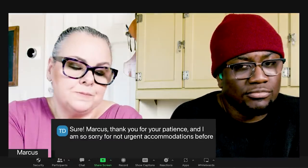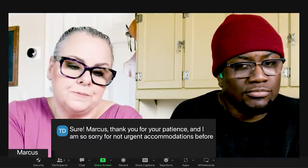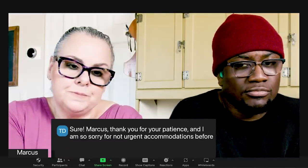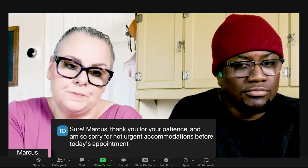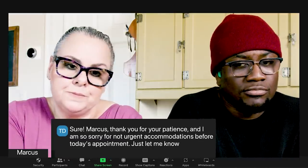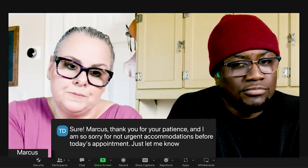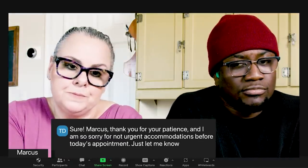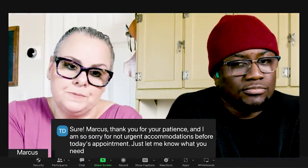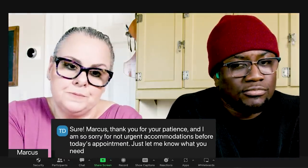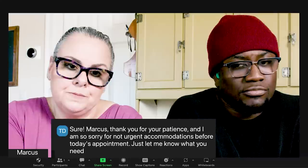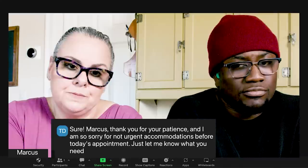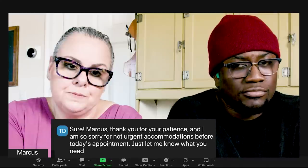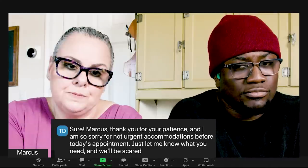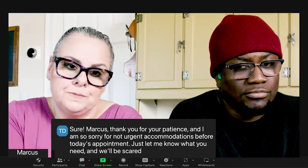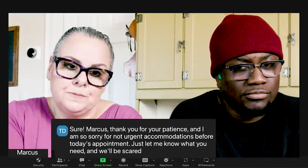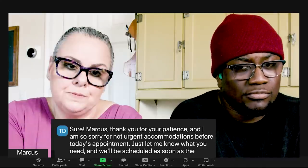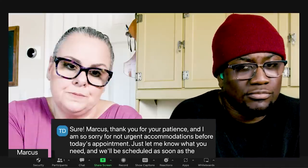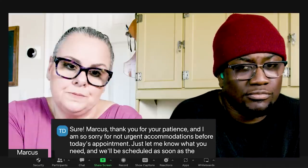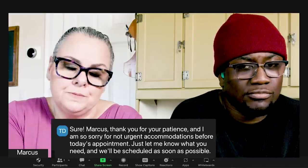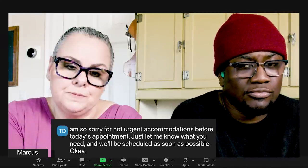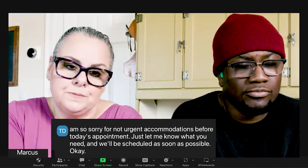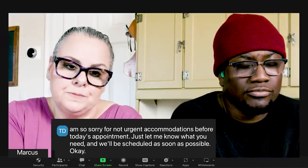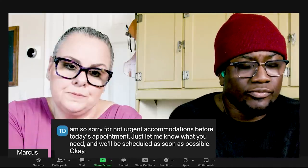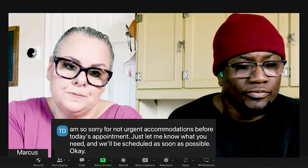Just let me know what you need and we’ll reschedule as soon as possible, okay?